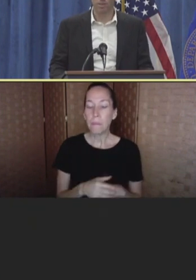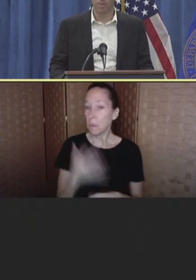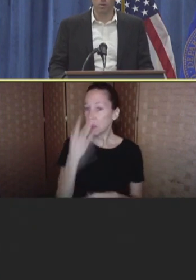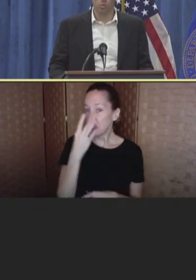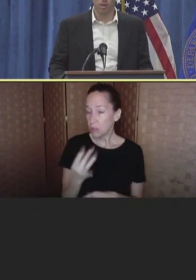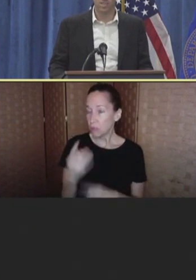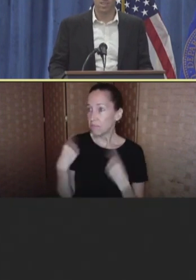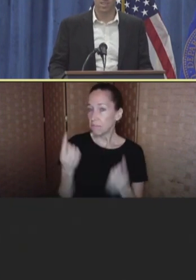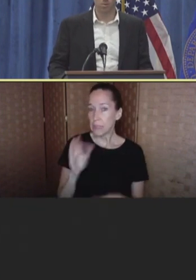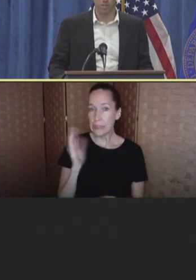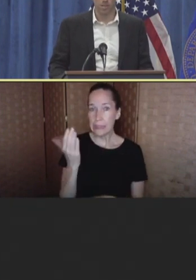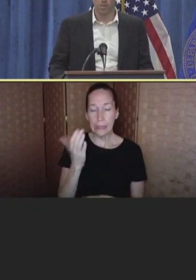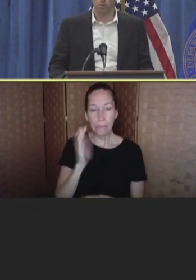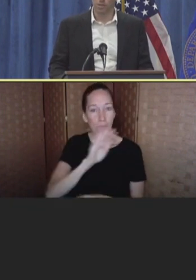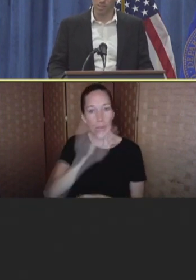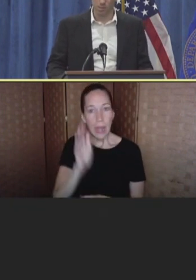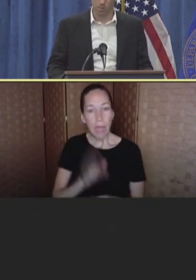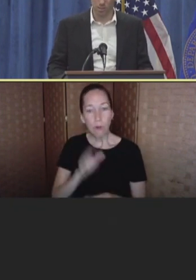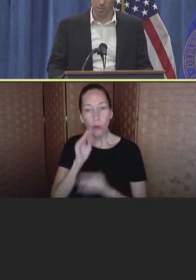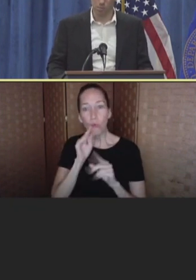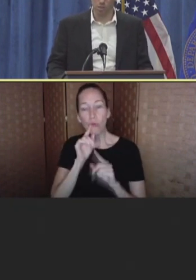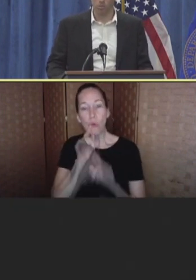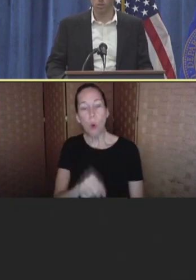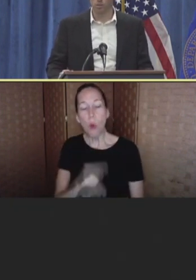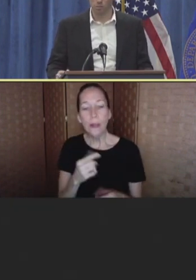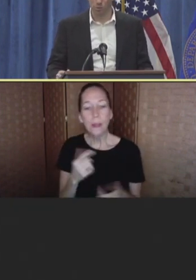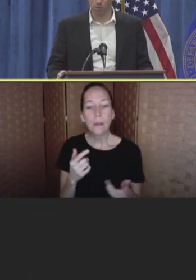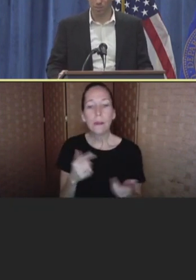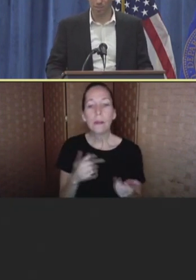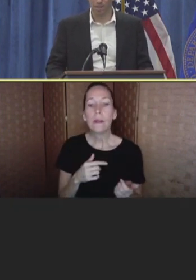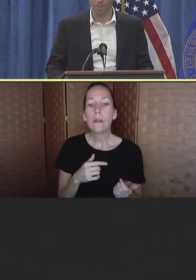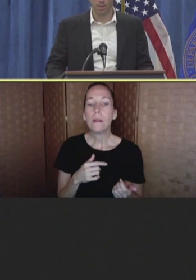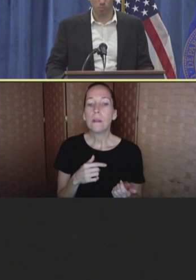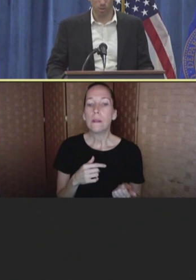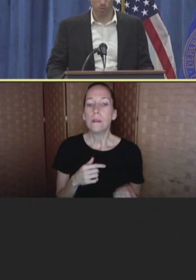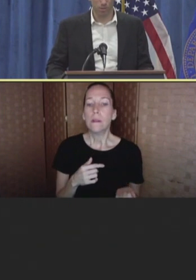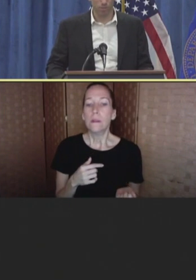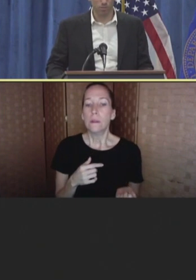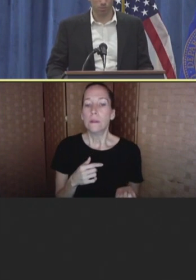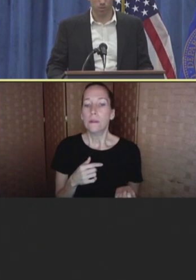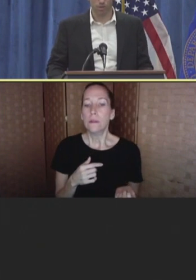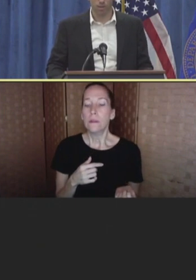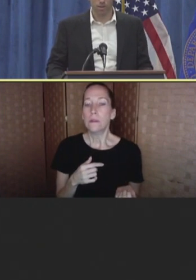what is the association, or this association, between the reported and the measured symptoms.